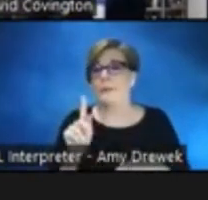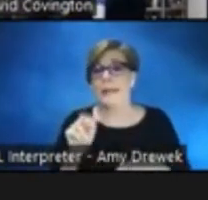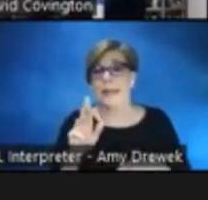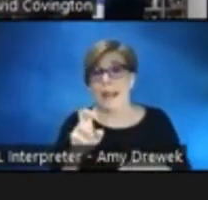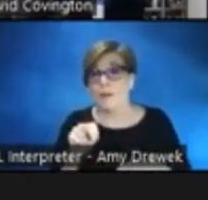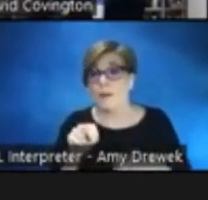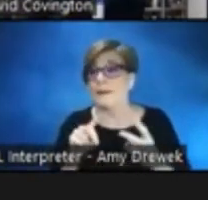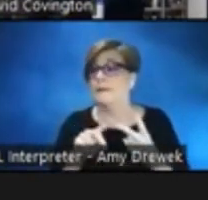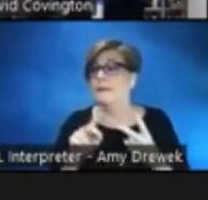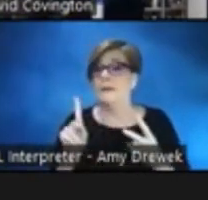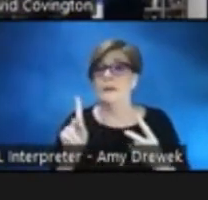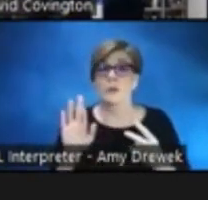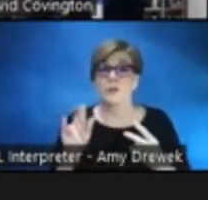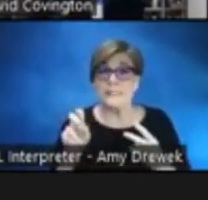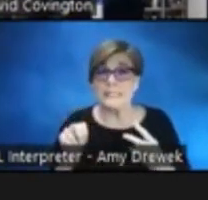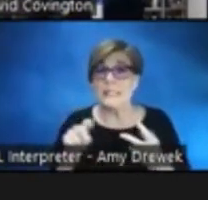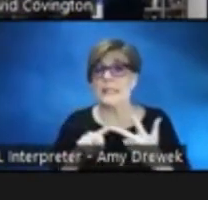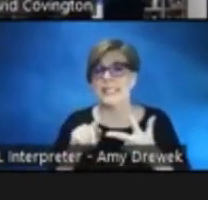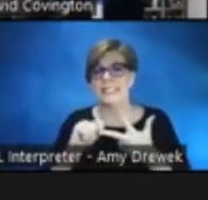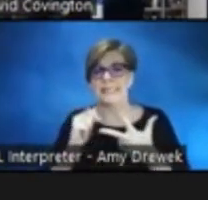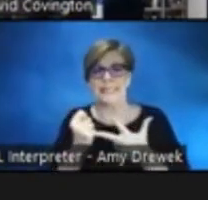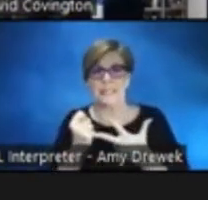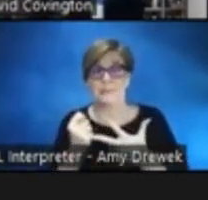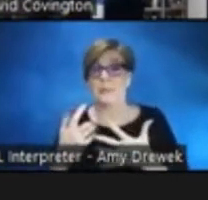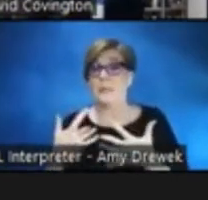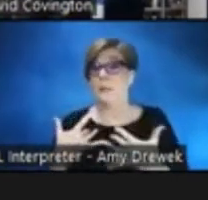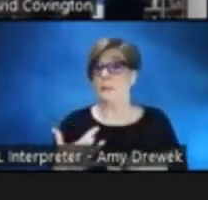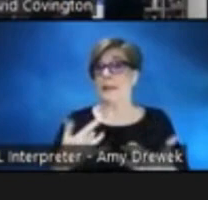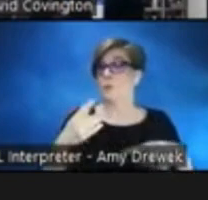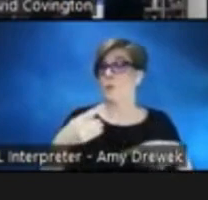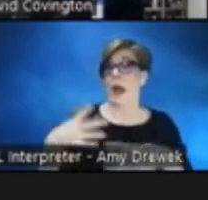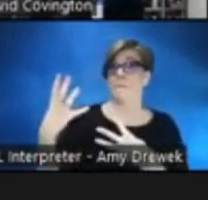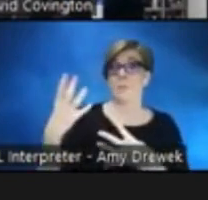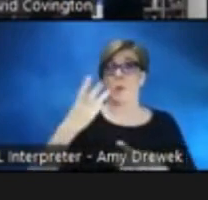HAVE THE WEDNESDAY SHOW ON YOUTUBE BY THE END OF THE DAY.